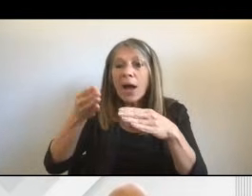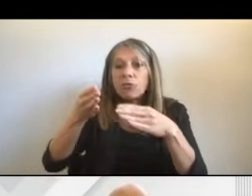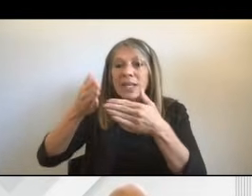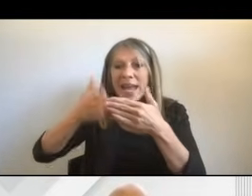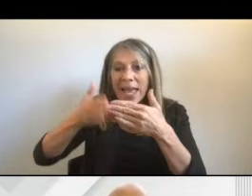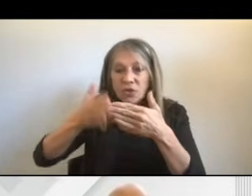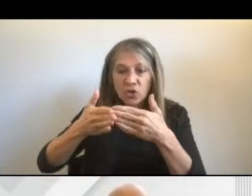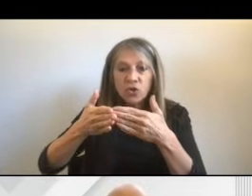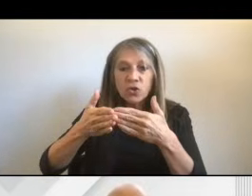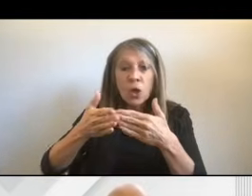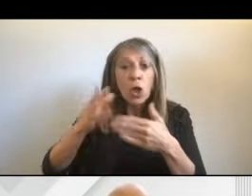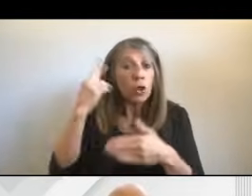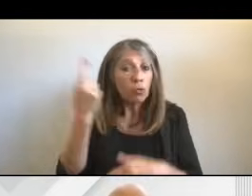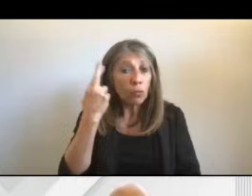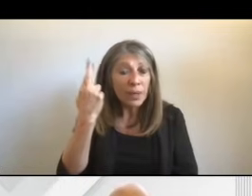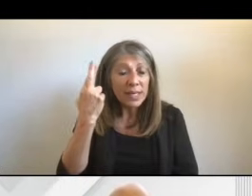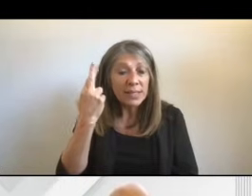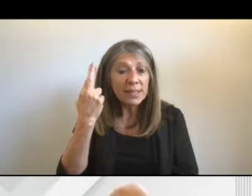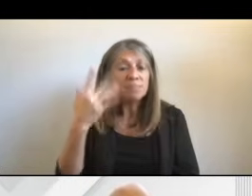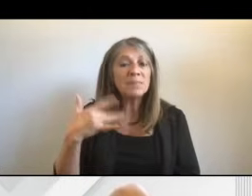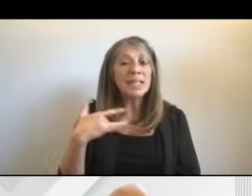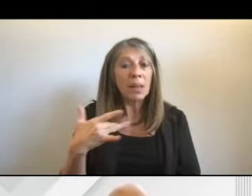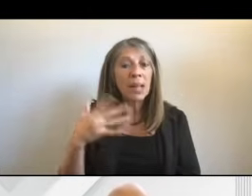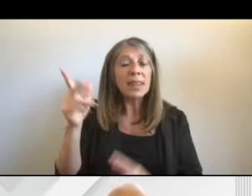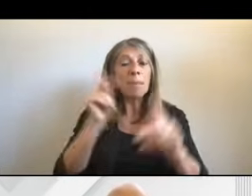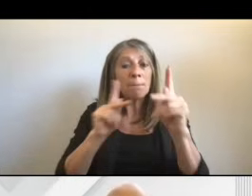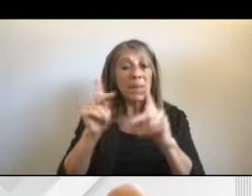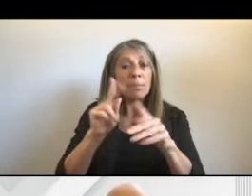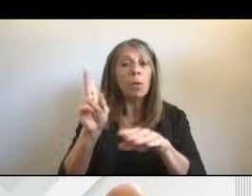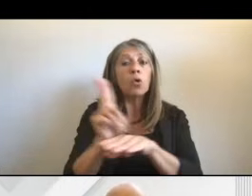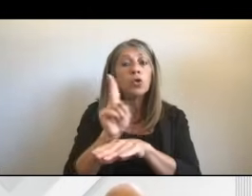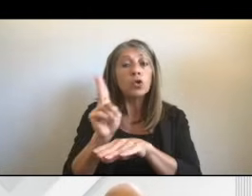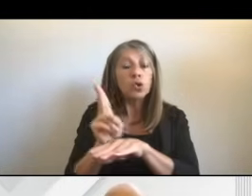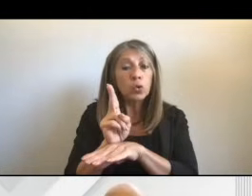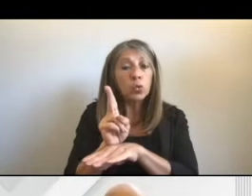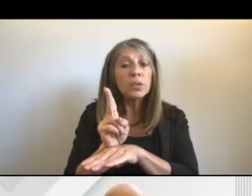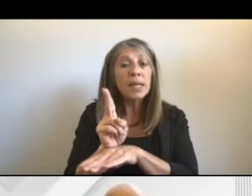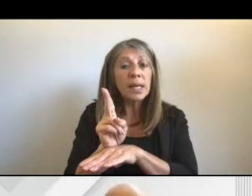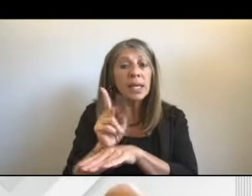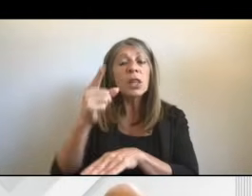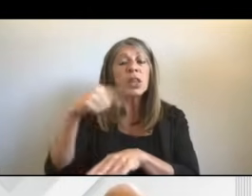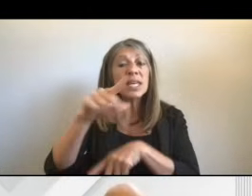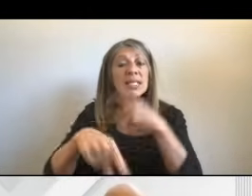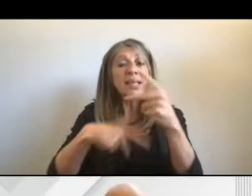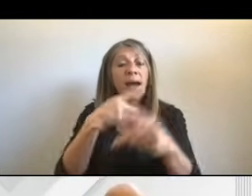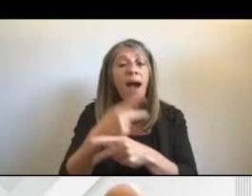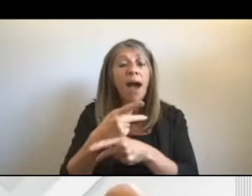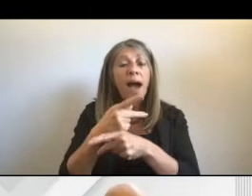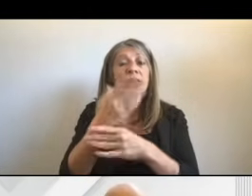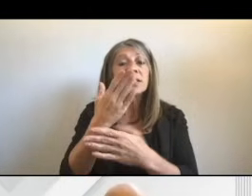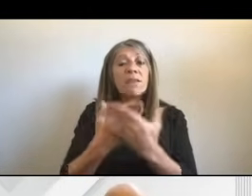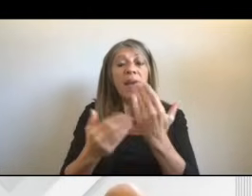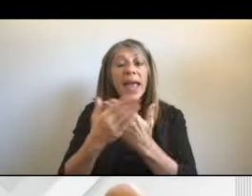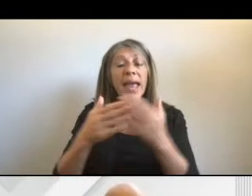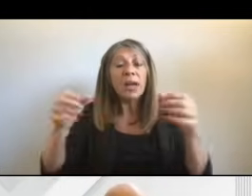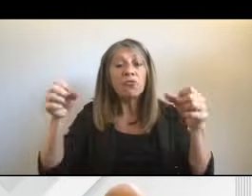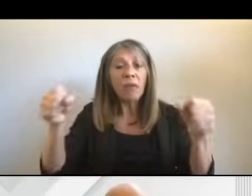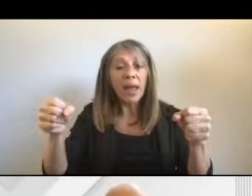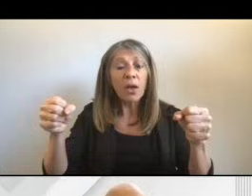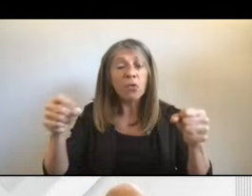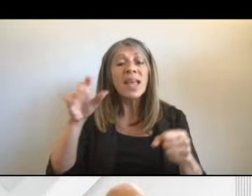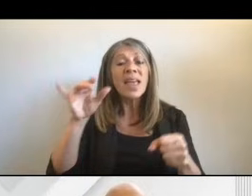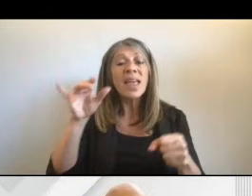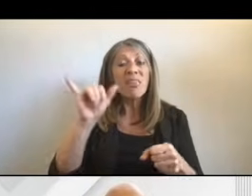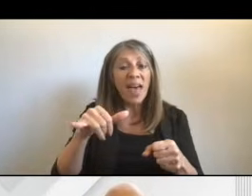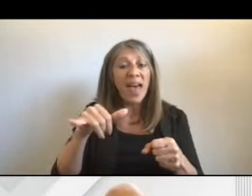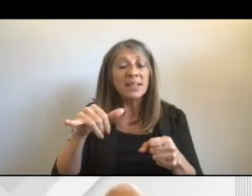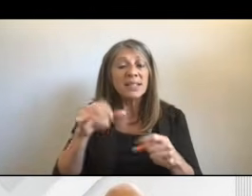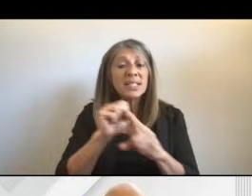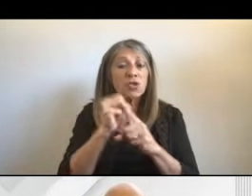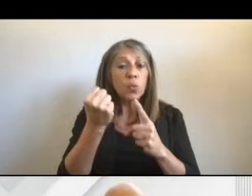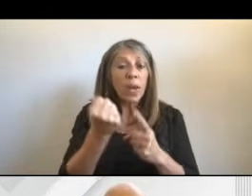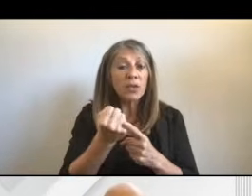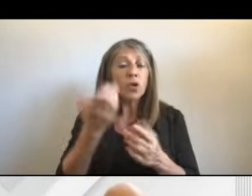because usually the people using these types of handrails in this condition are maybe people